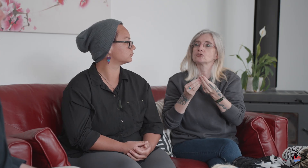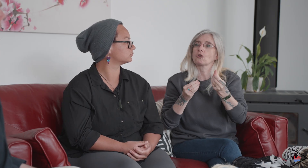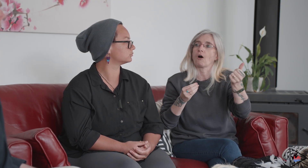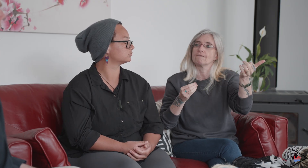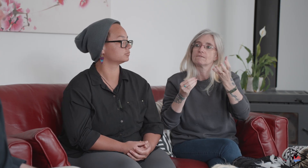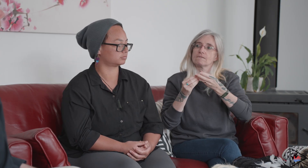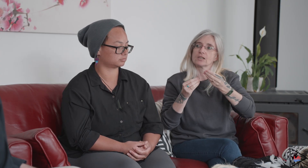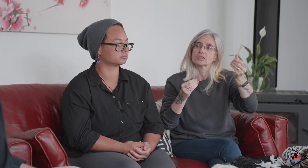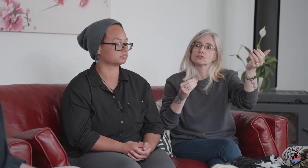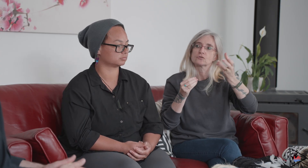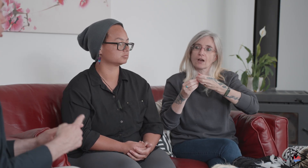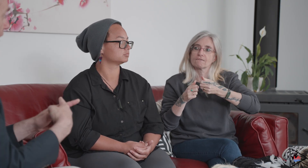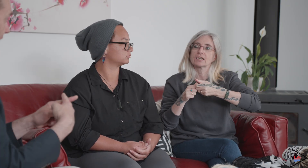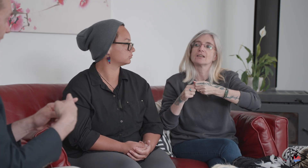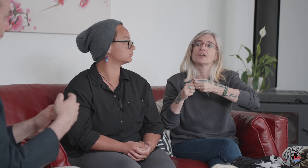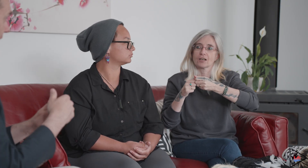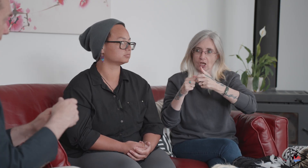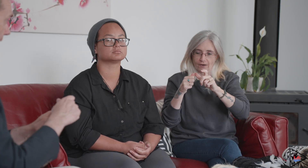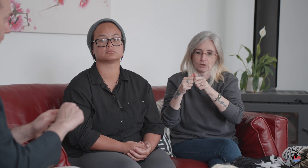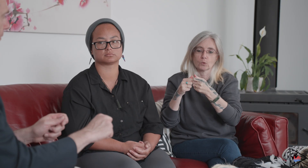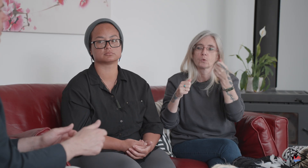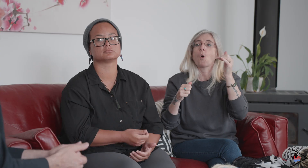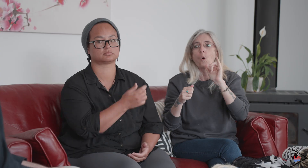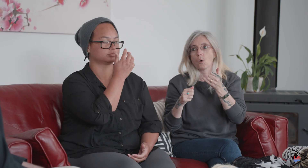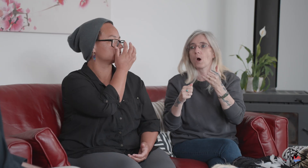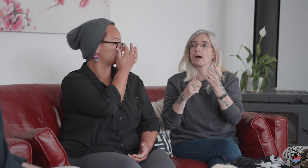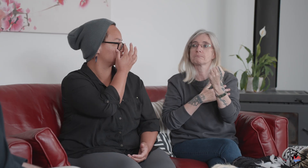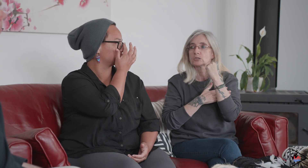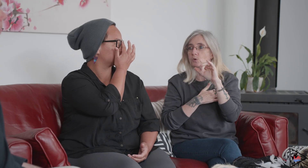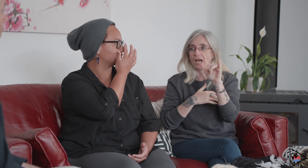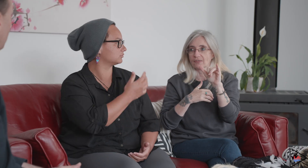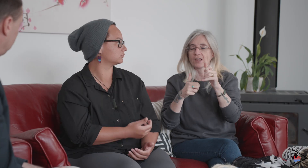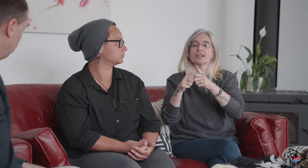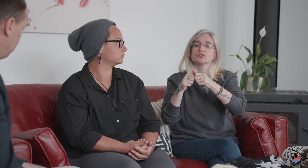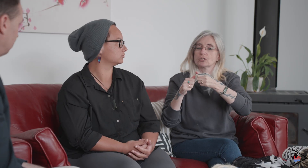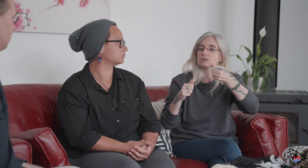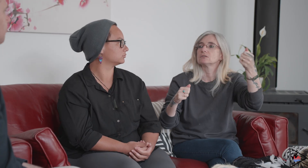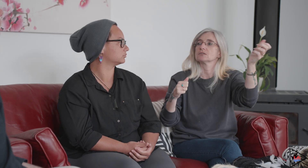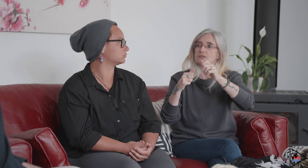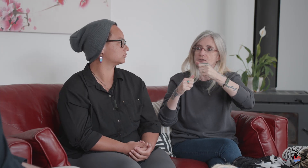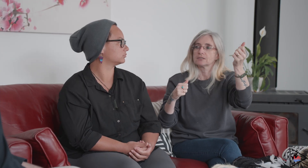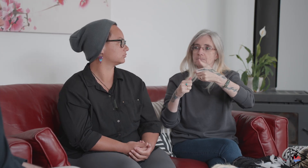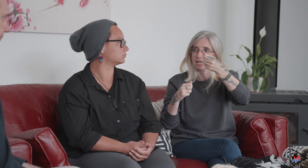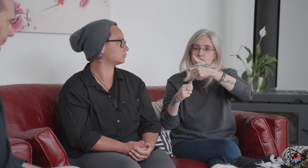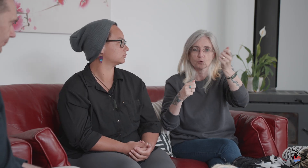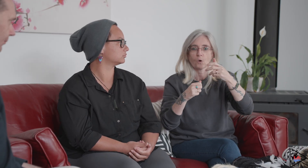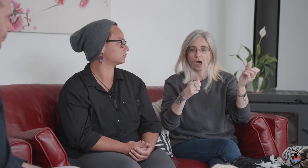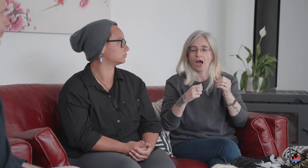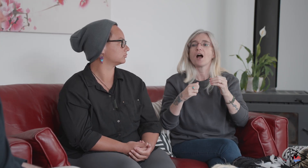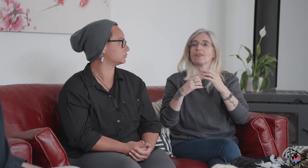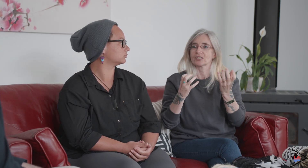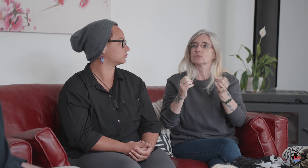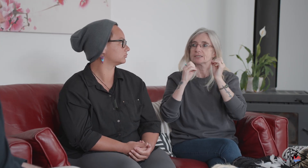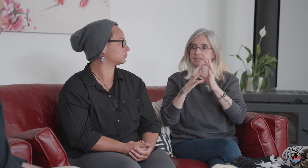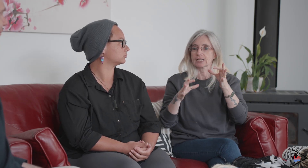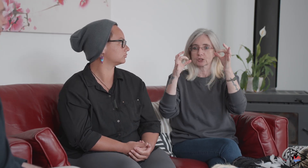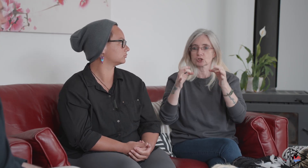very careful about how you soften the leaves of those. So you can use a knife or you can